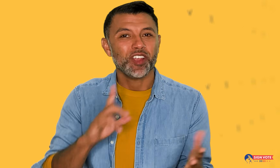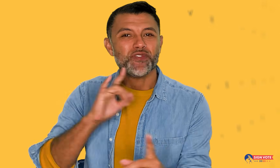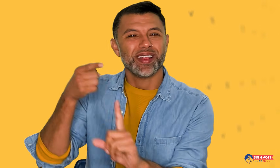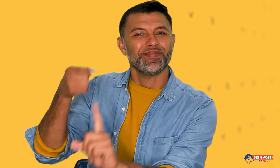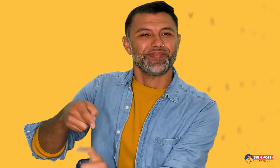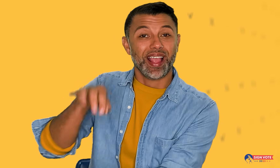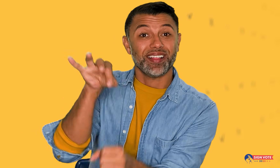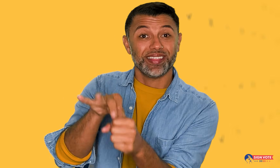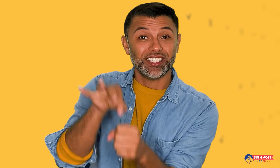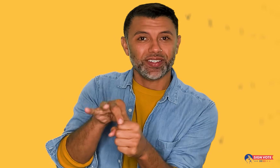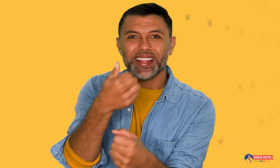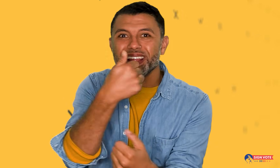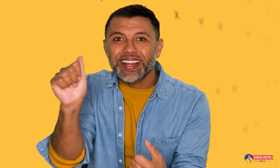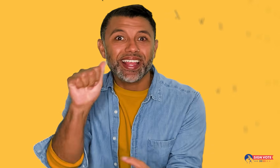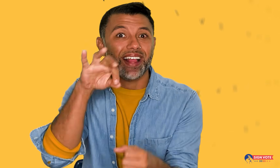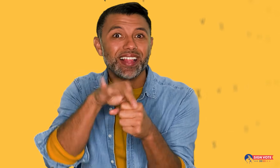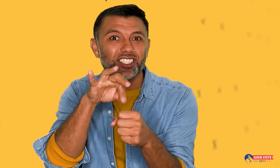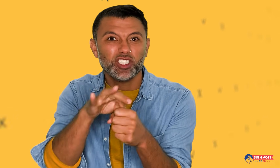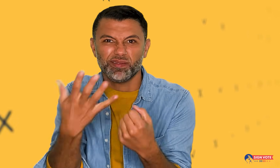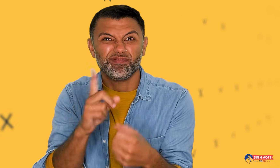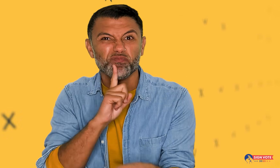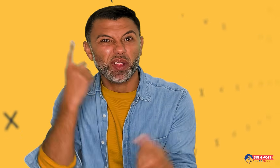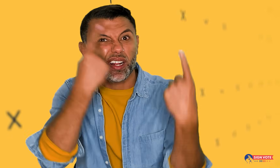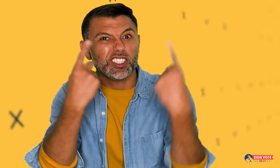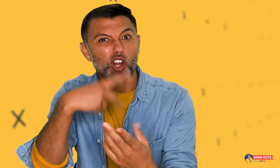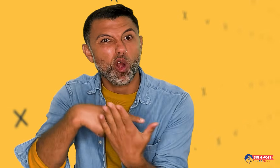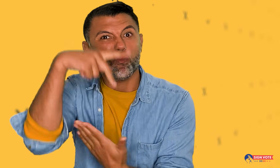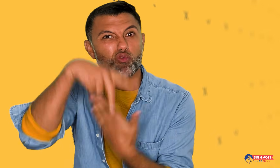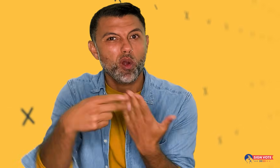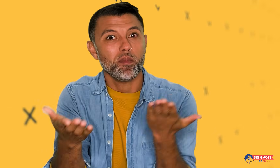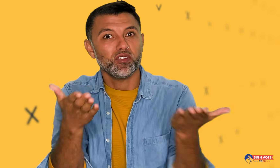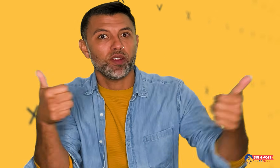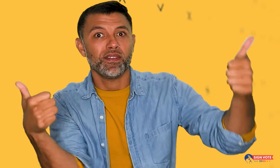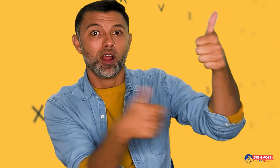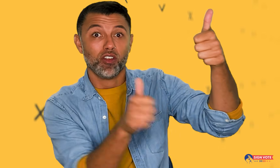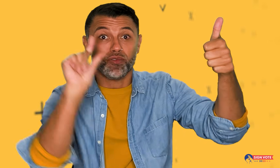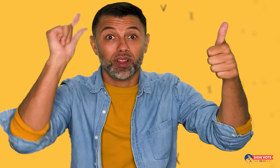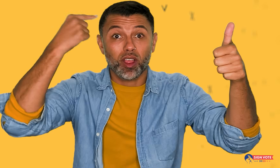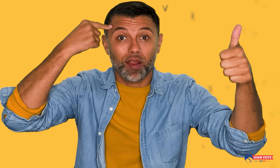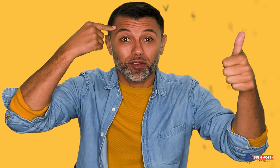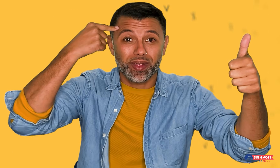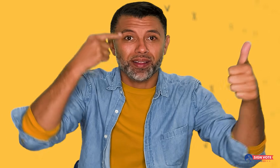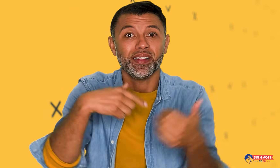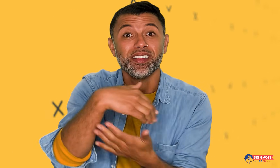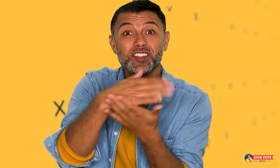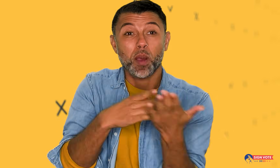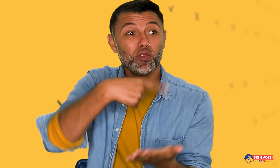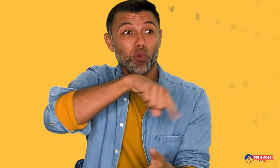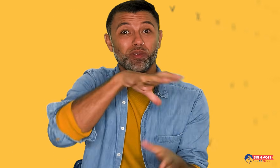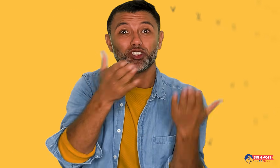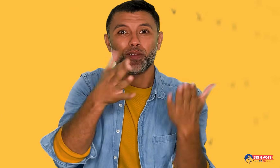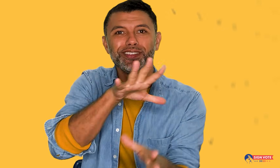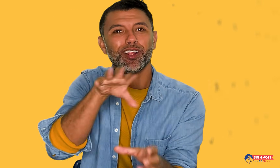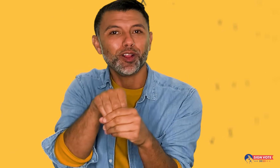Well, any type of election is considered a program and service under the government. Some of those services